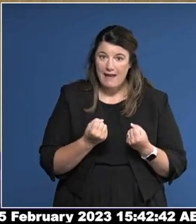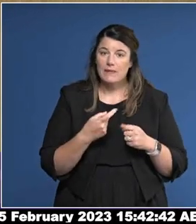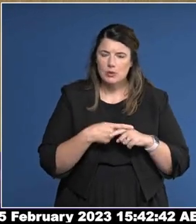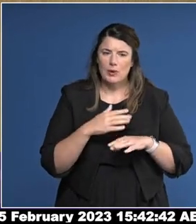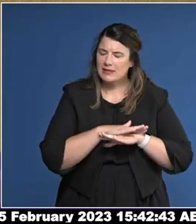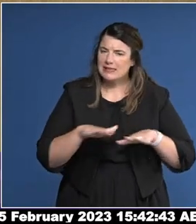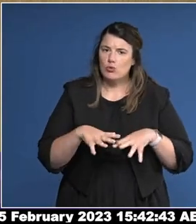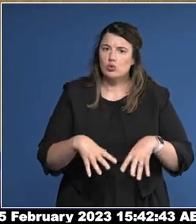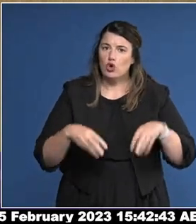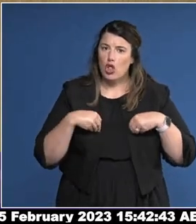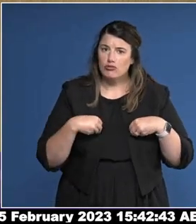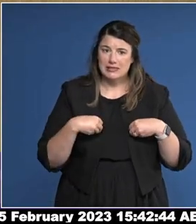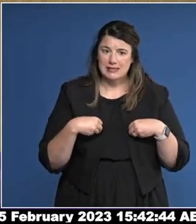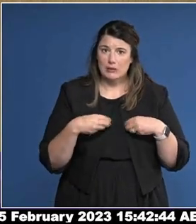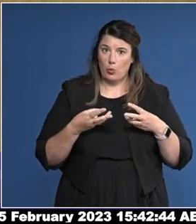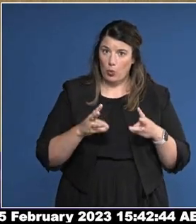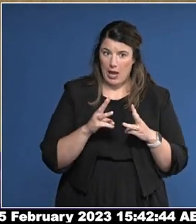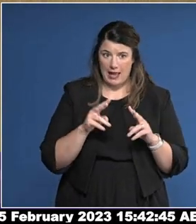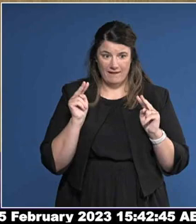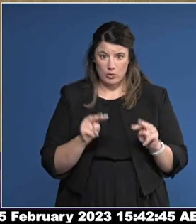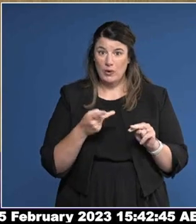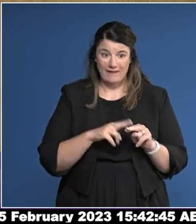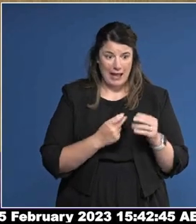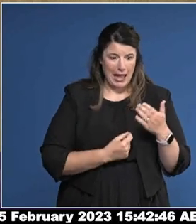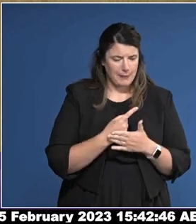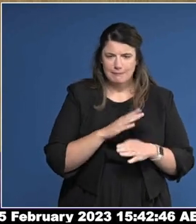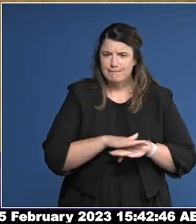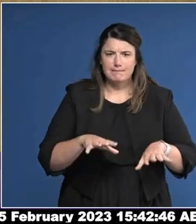framework at a board level for that institutional responsibility.